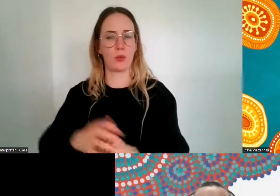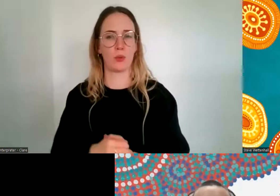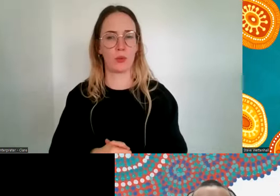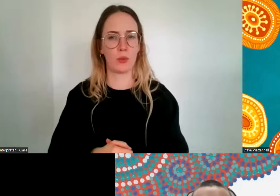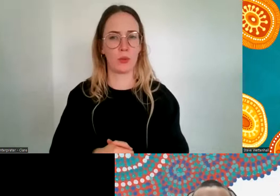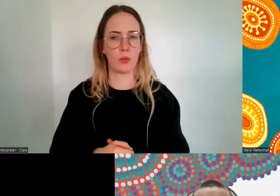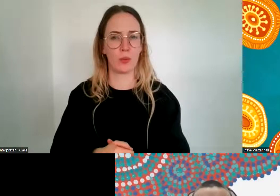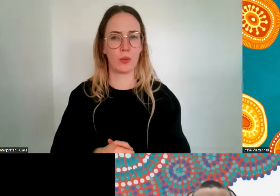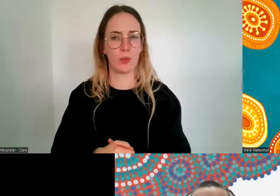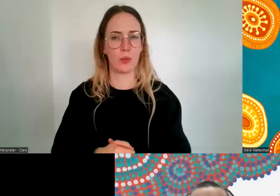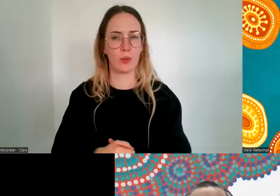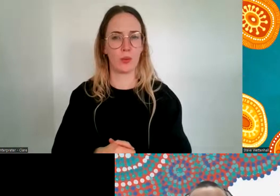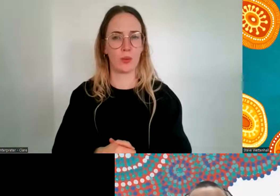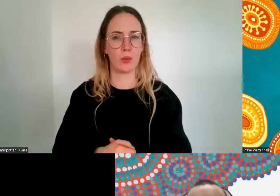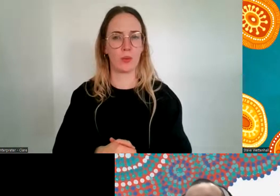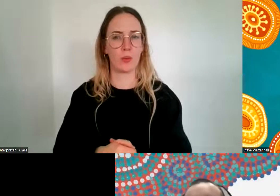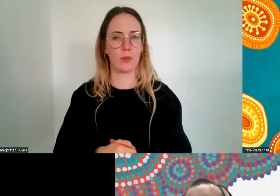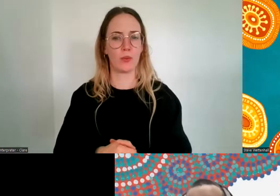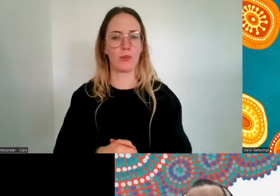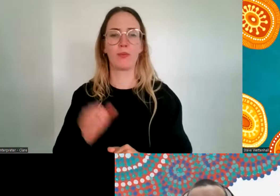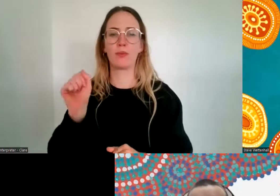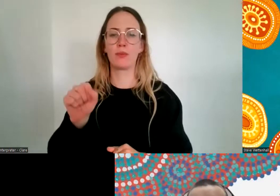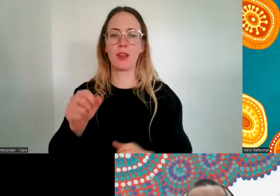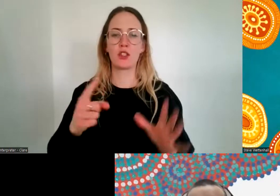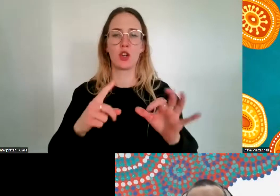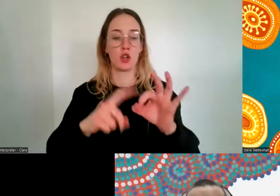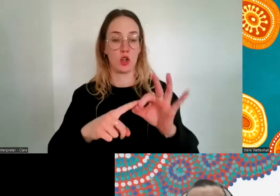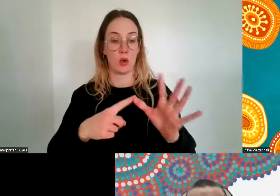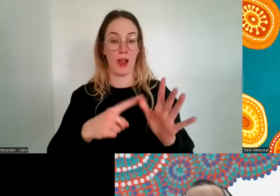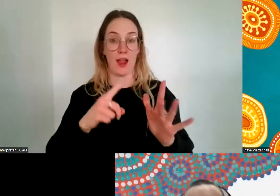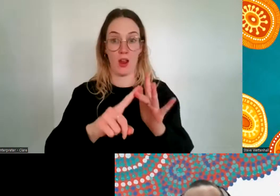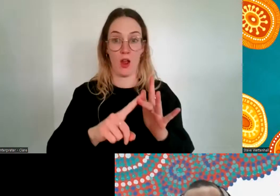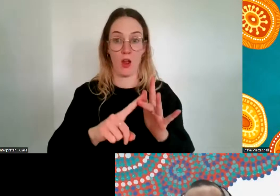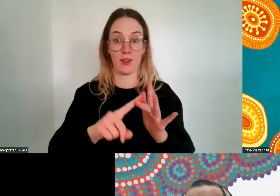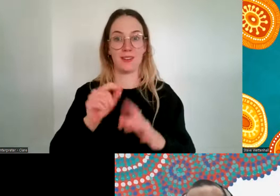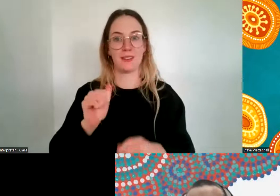Dayne: Another good question, thnak you. QAI is a state based service, so we only have experience